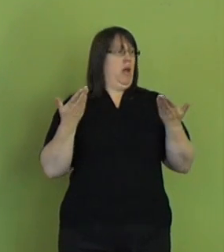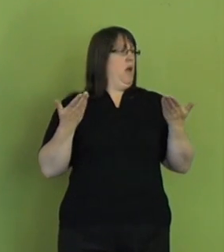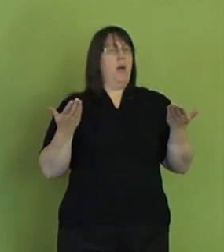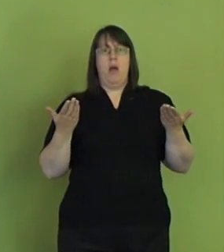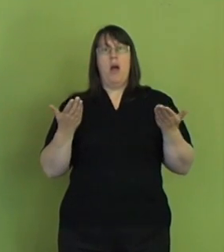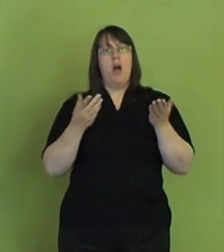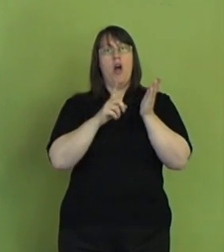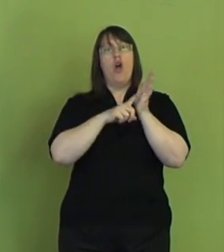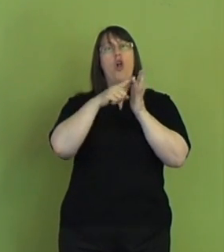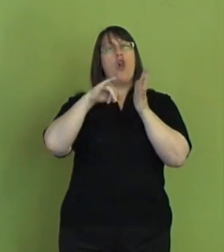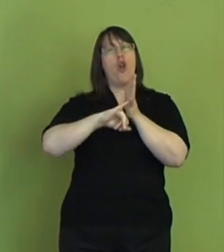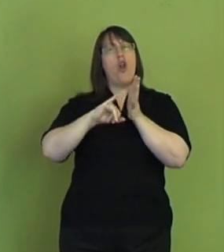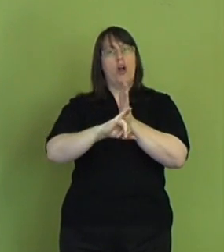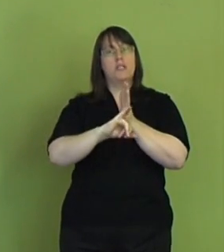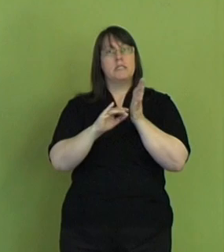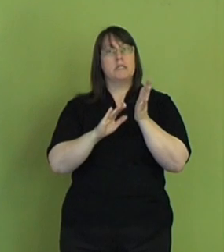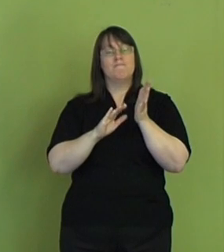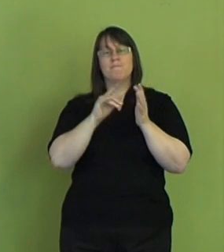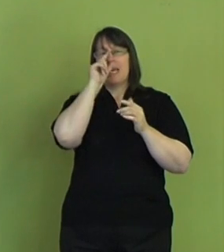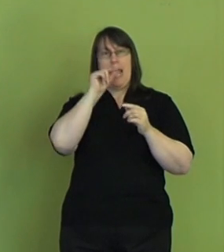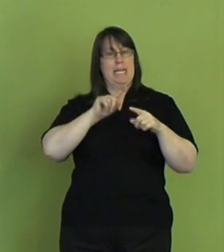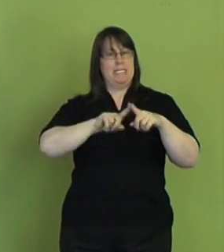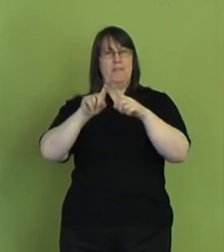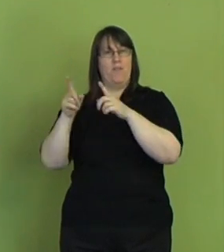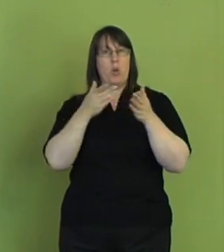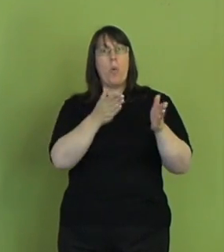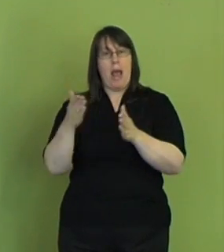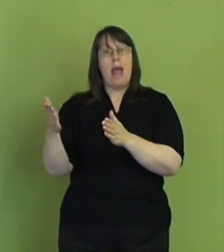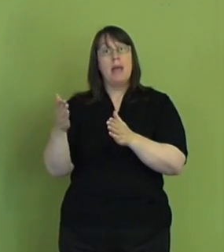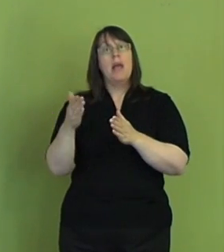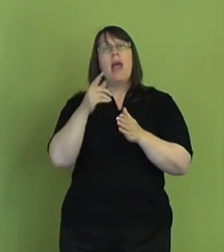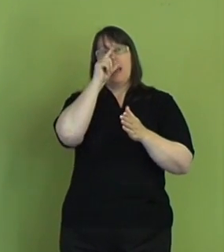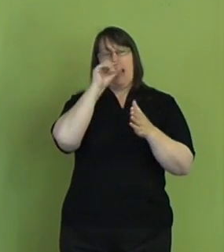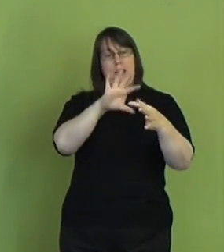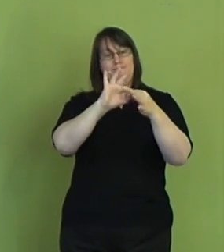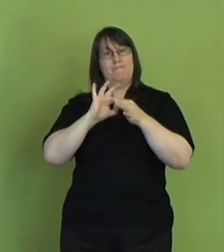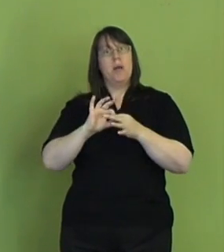and we experience loss and change through grief.